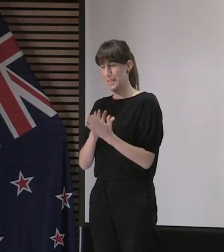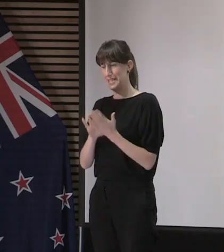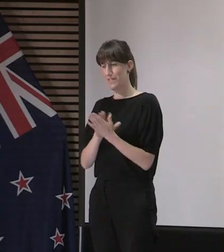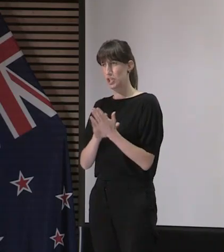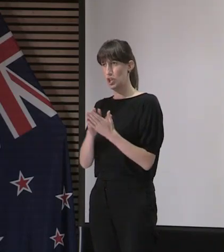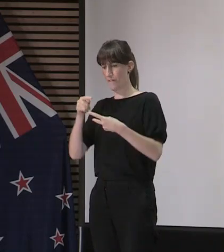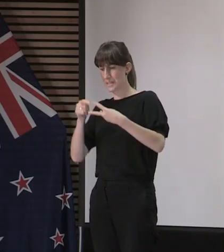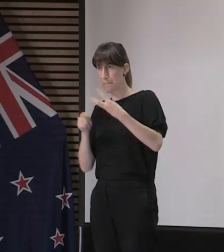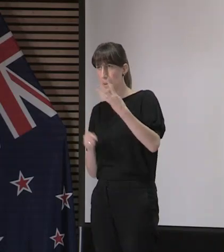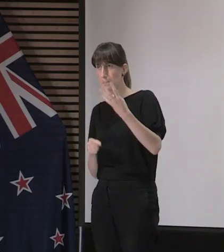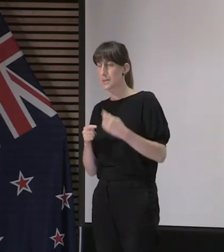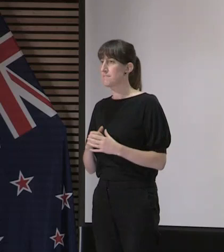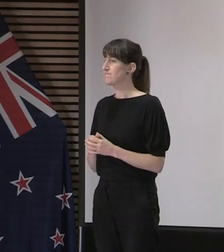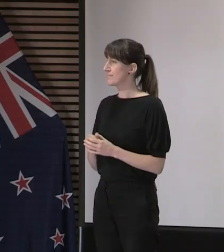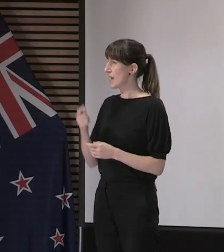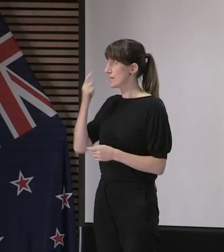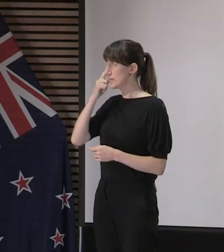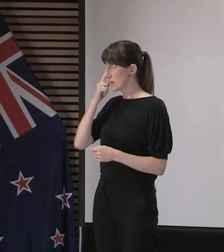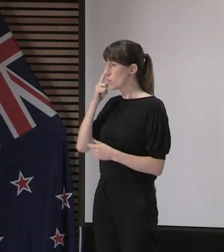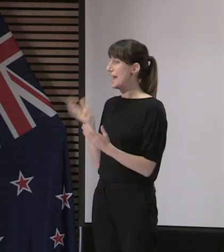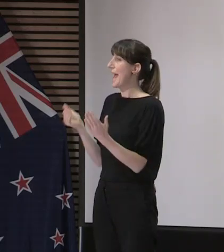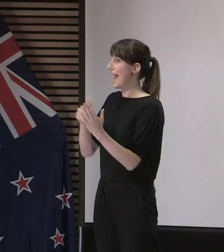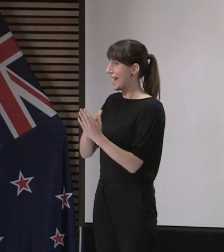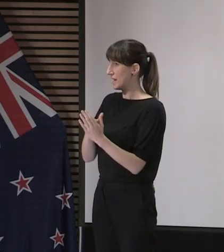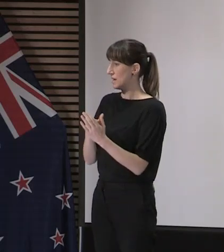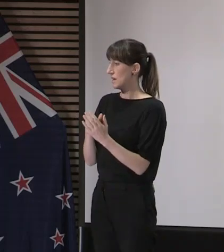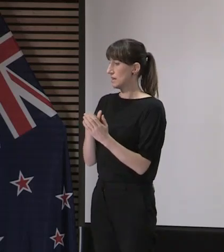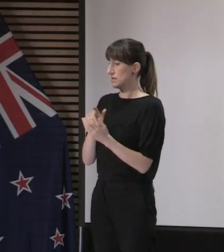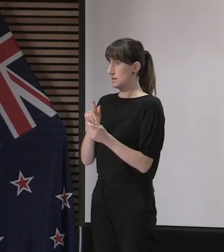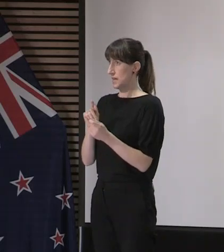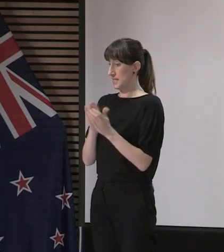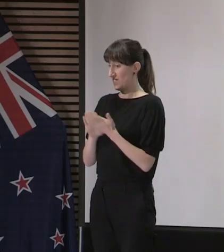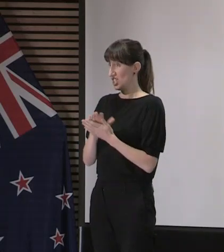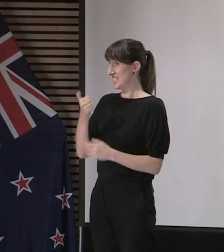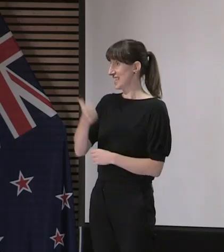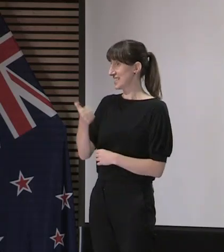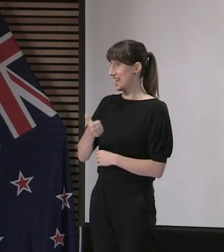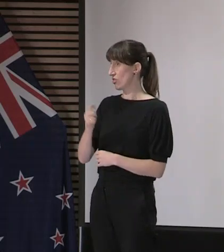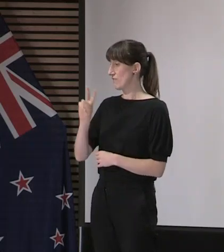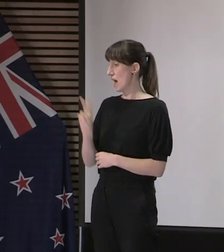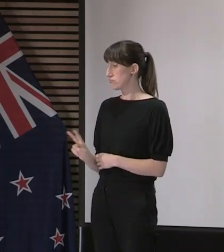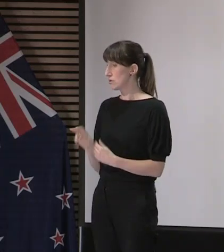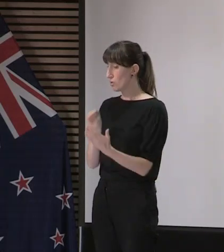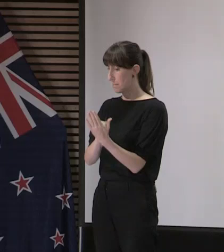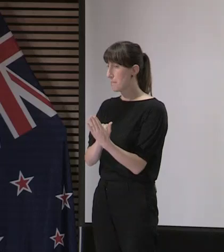Look, I think the last change to the